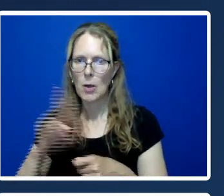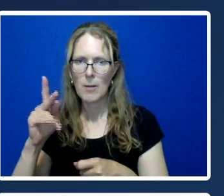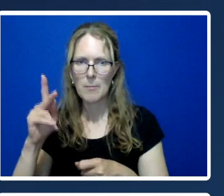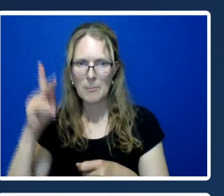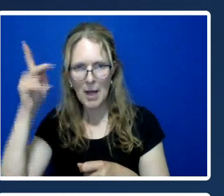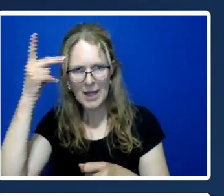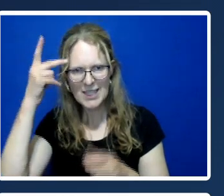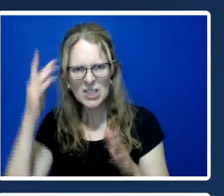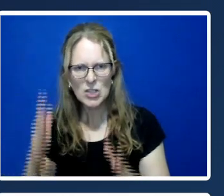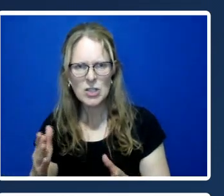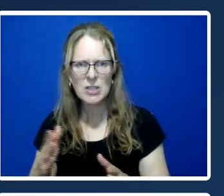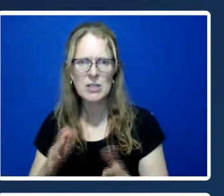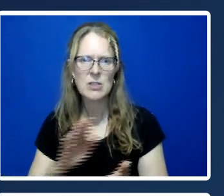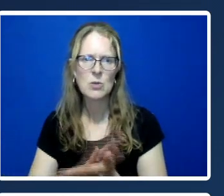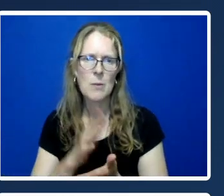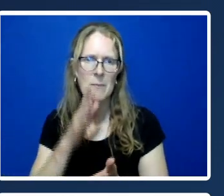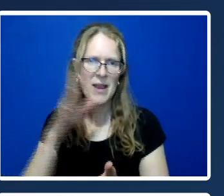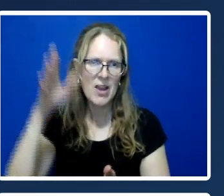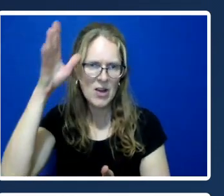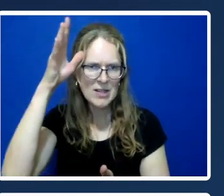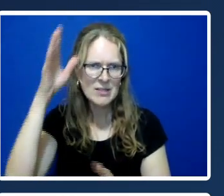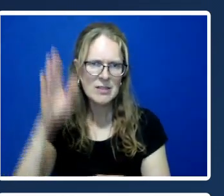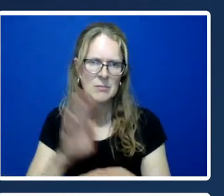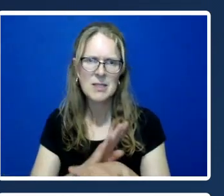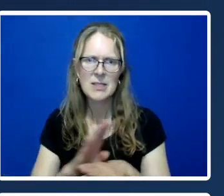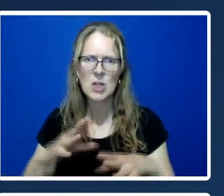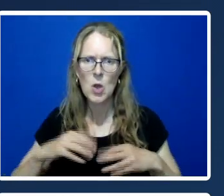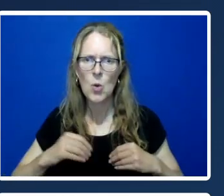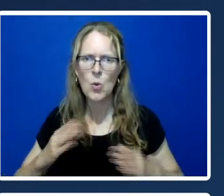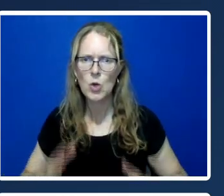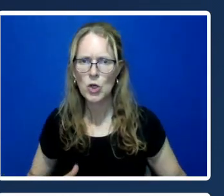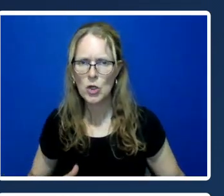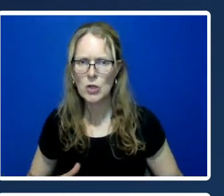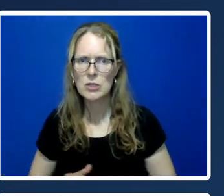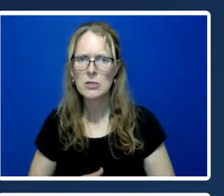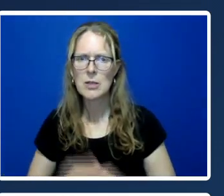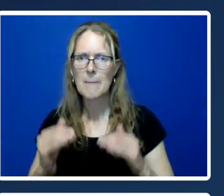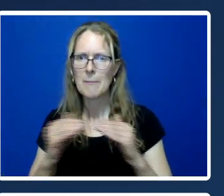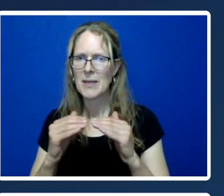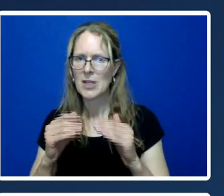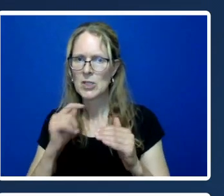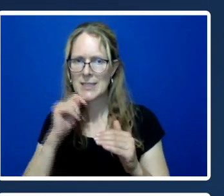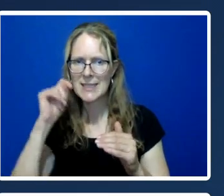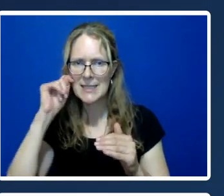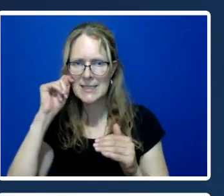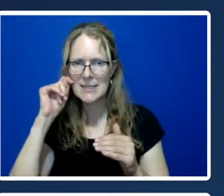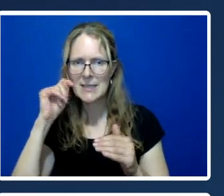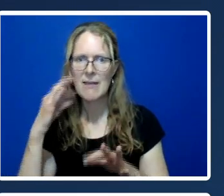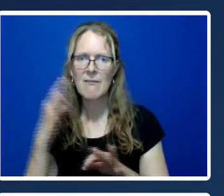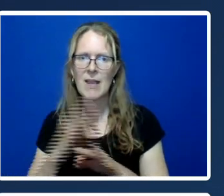business owners and their team members, peer teens and faith-based leaders, for example.